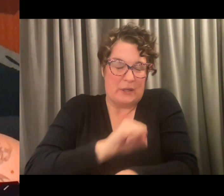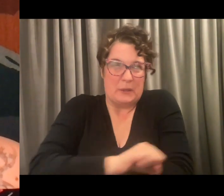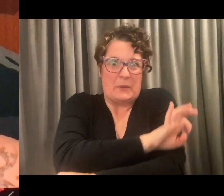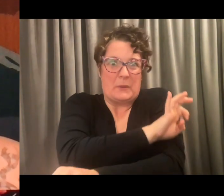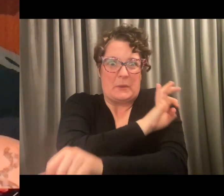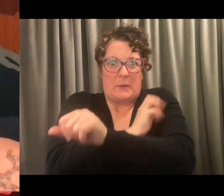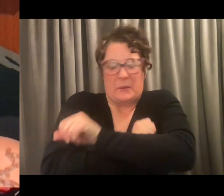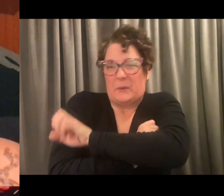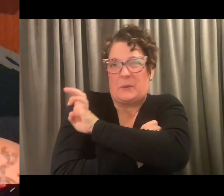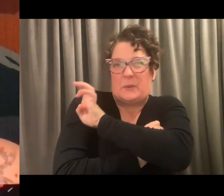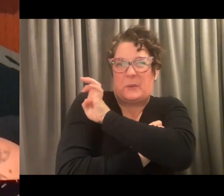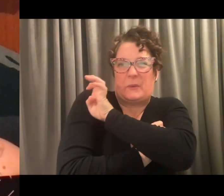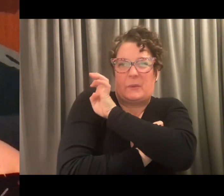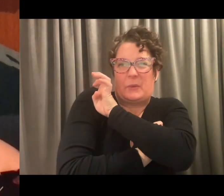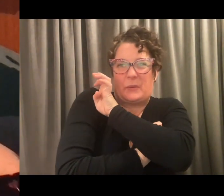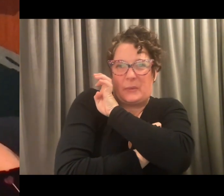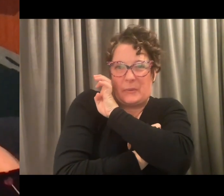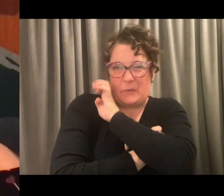It was young and old and in between.